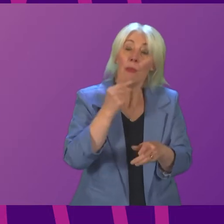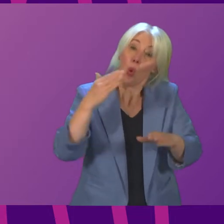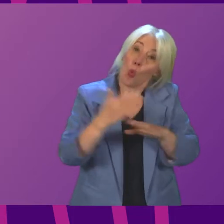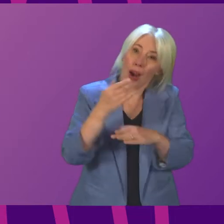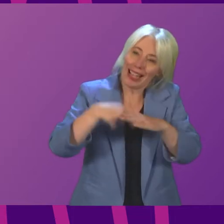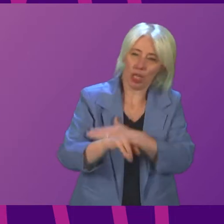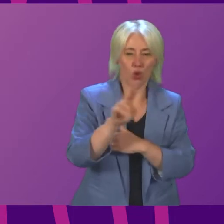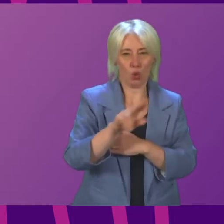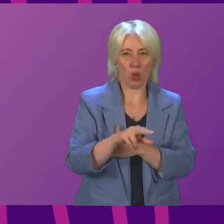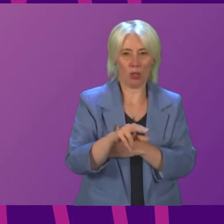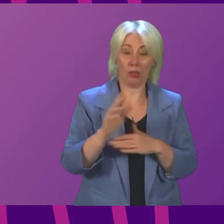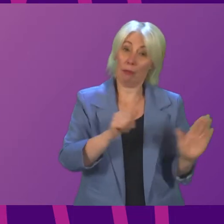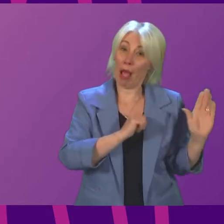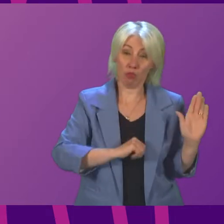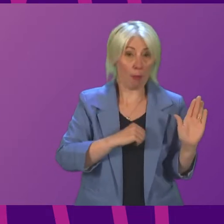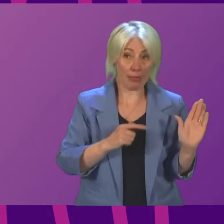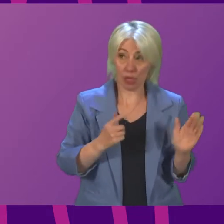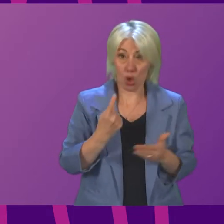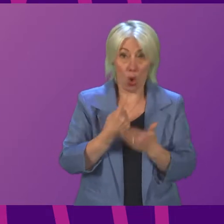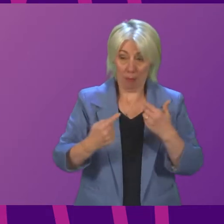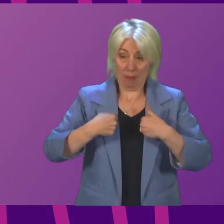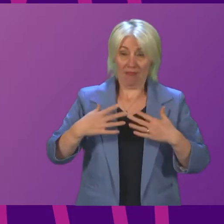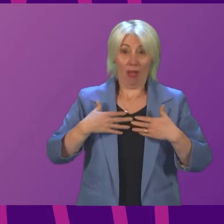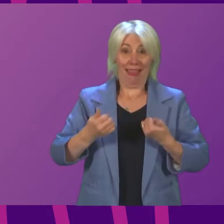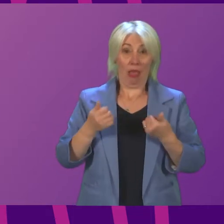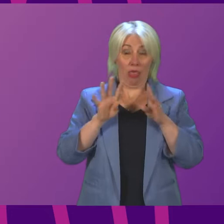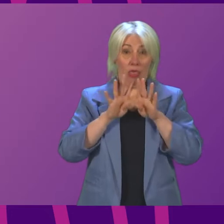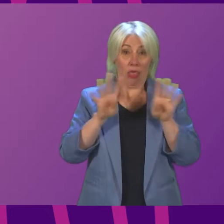I promise Mr Kerr, not just as the Cabinet Secretary for Health and Social Care but as